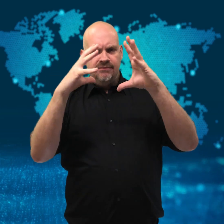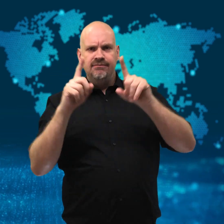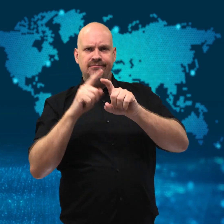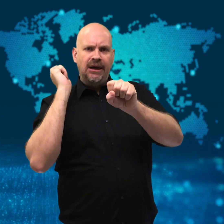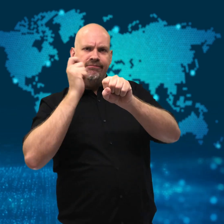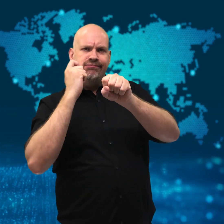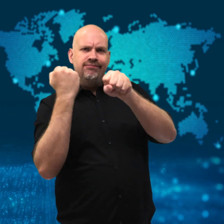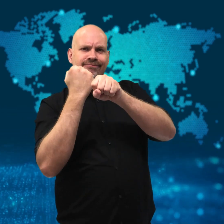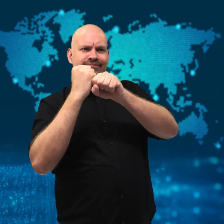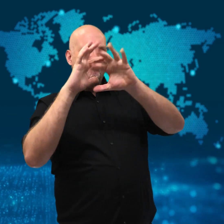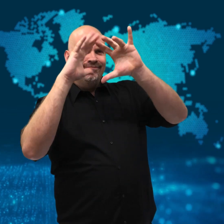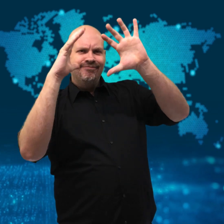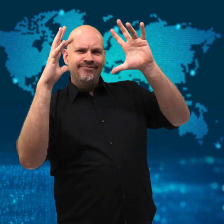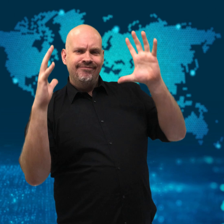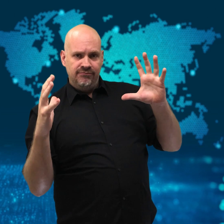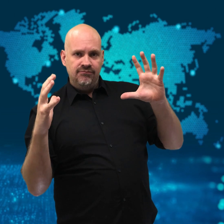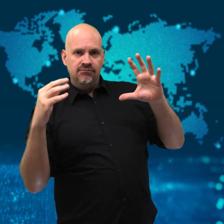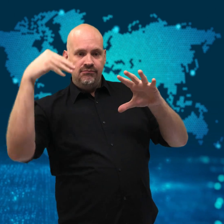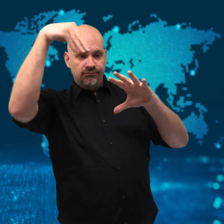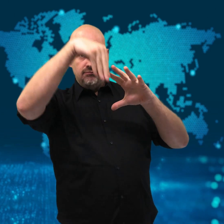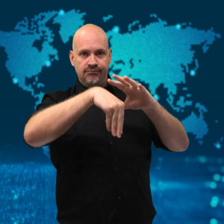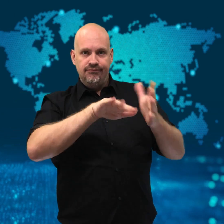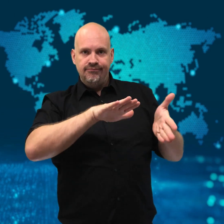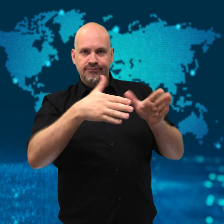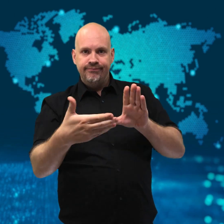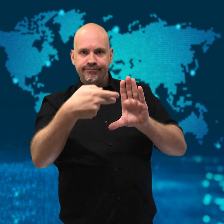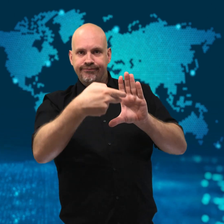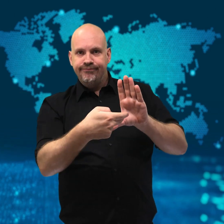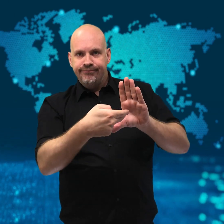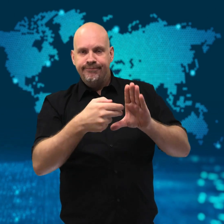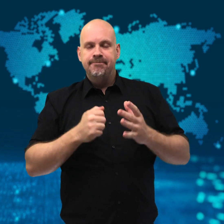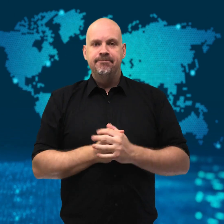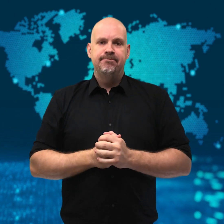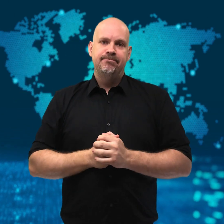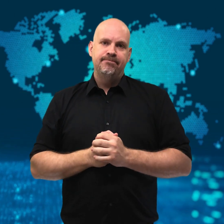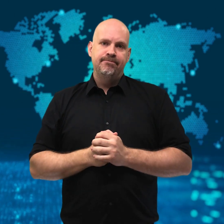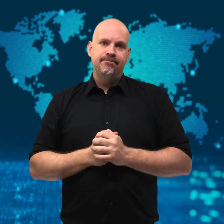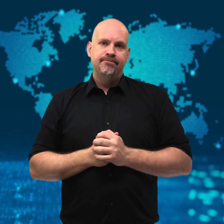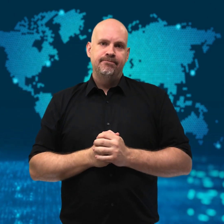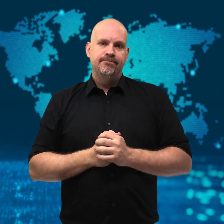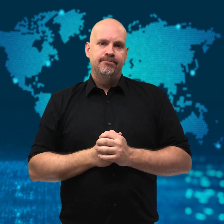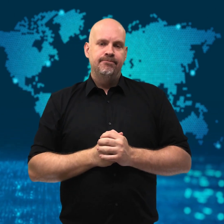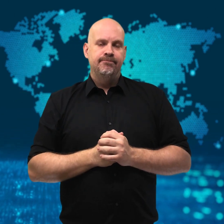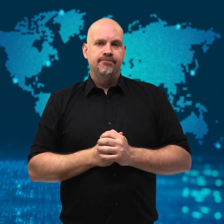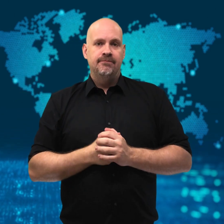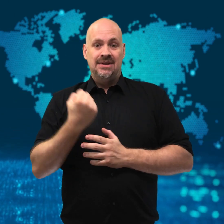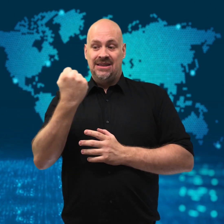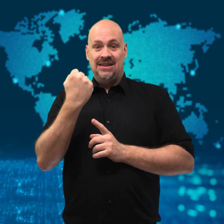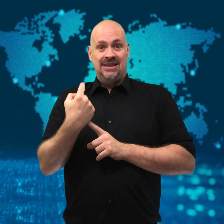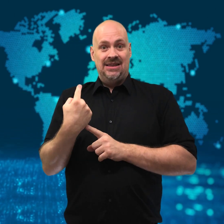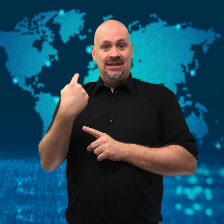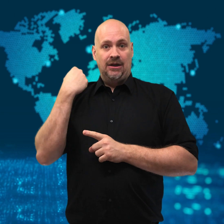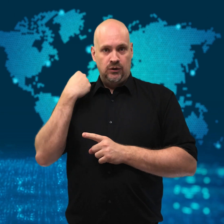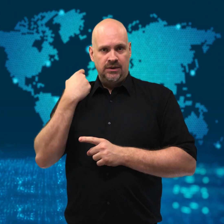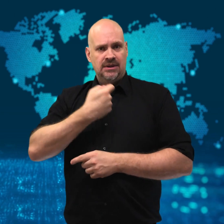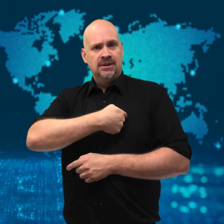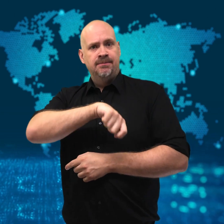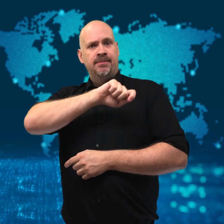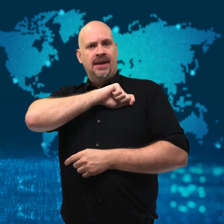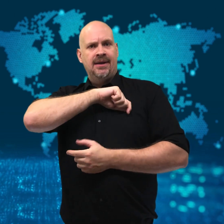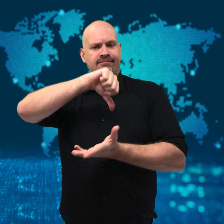in Spain’s Barcelona suburb of Santa Coloma de Gramenetman,